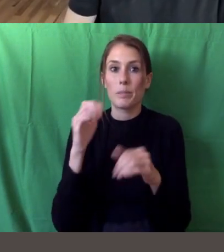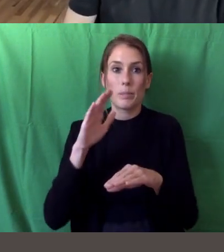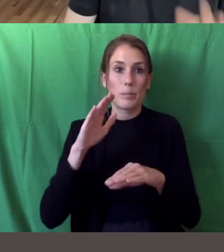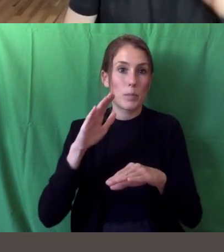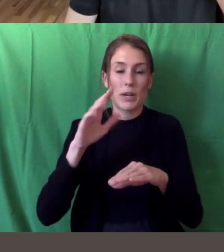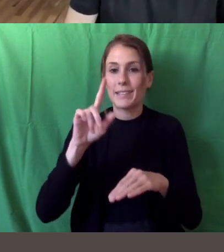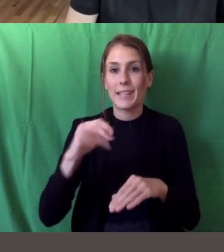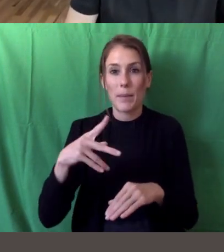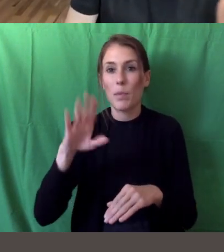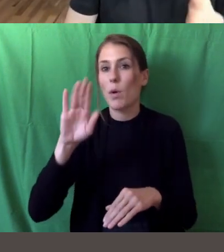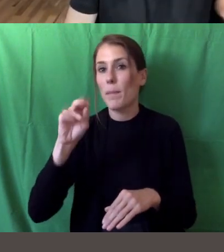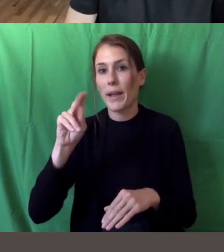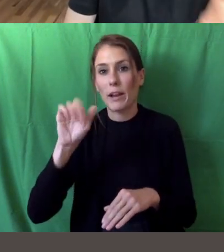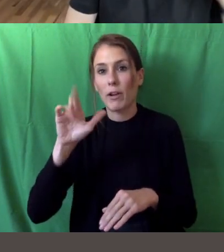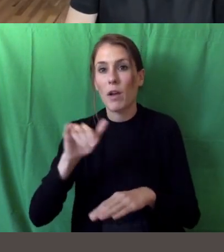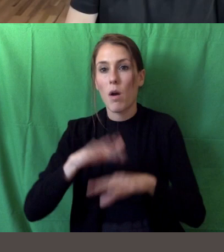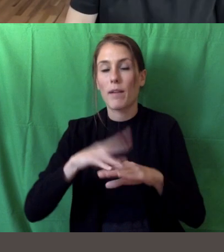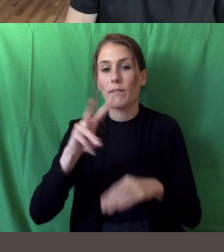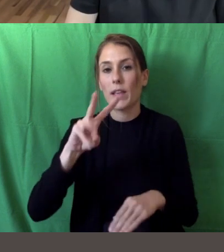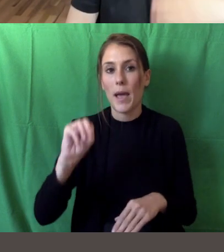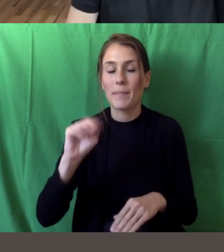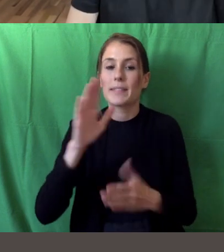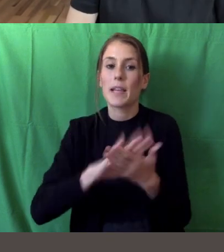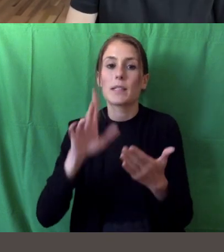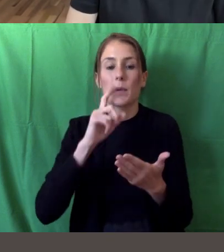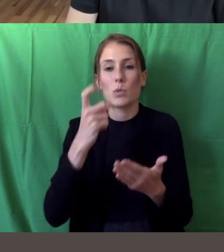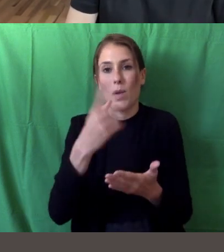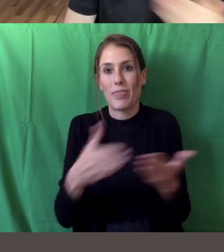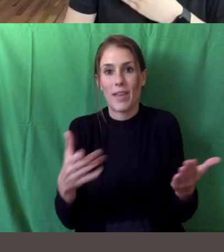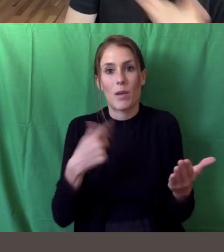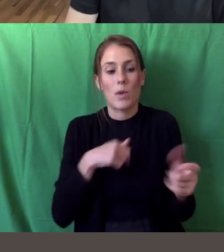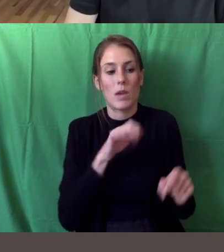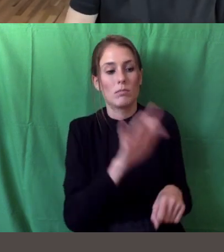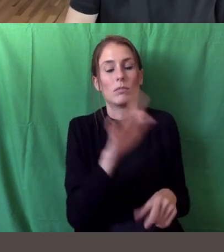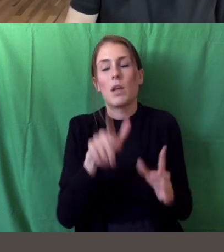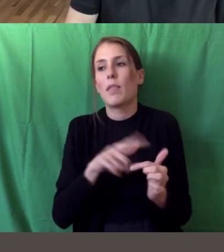But it's nice because we have that single gesture, we can go get a coffee and come back.